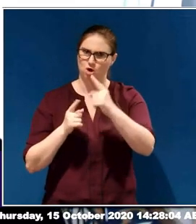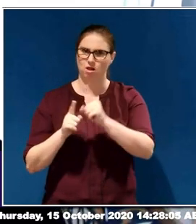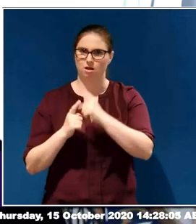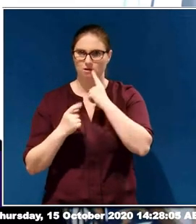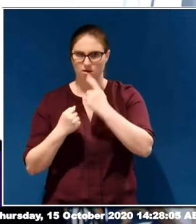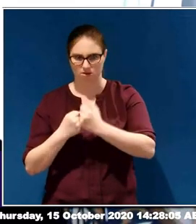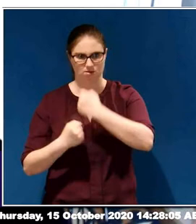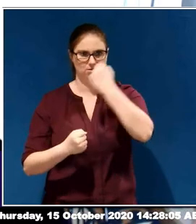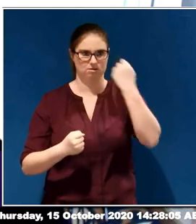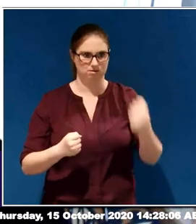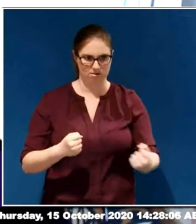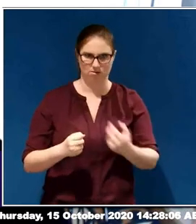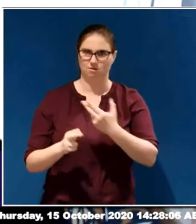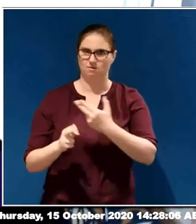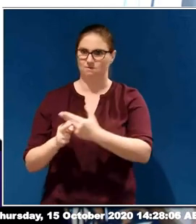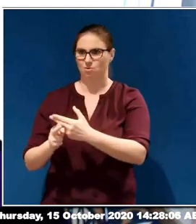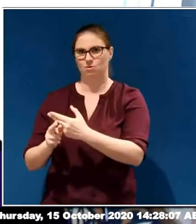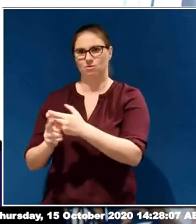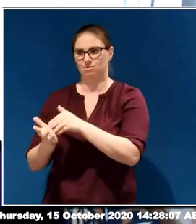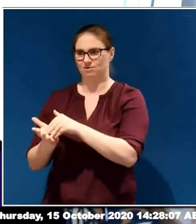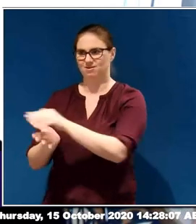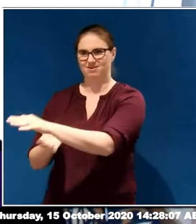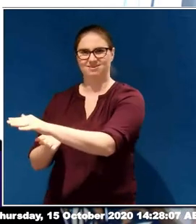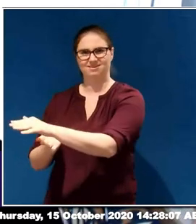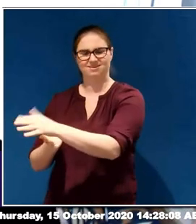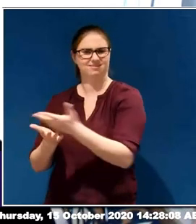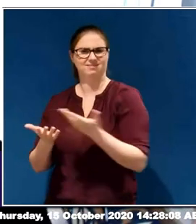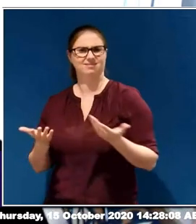how are those decisions made and on what basis?